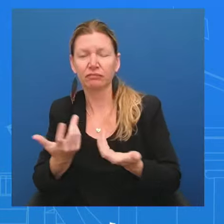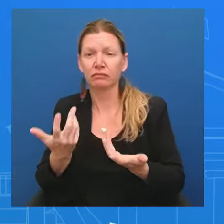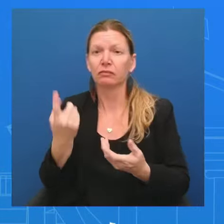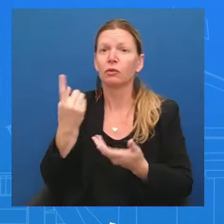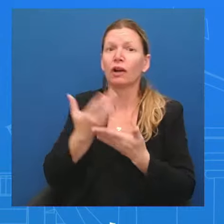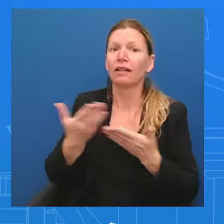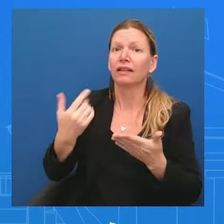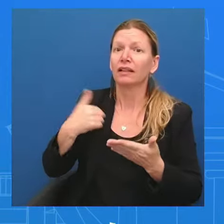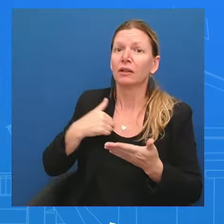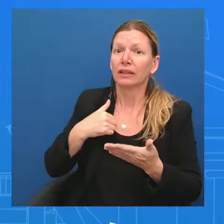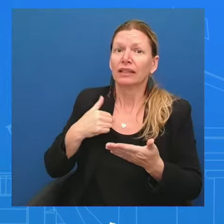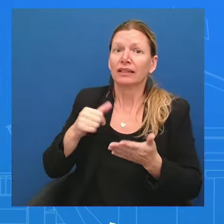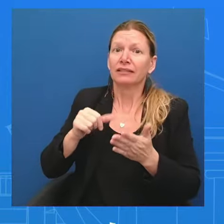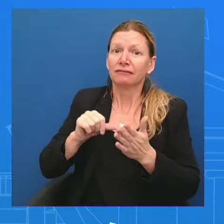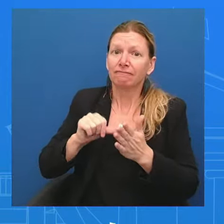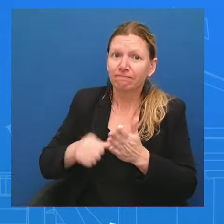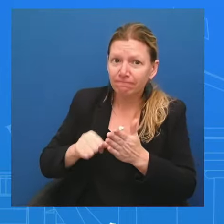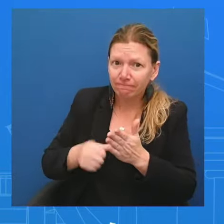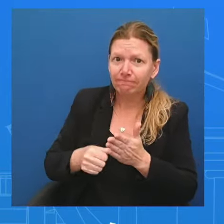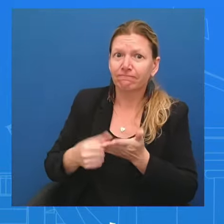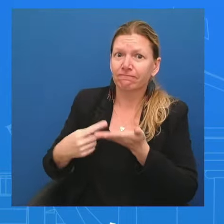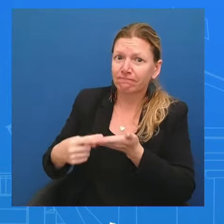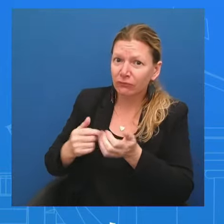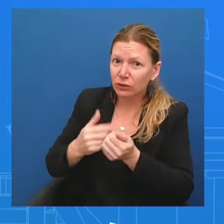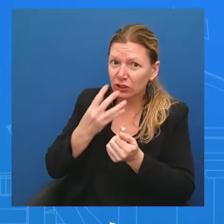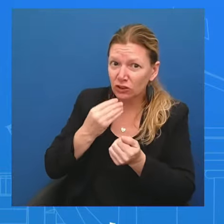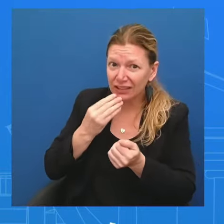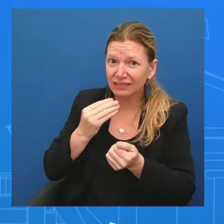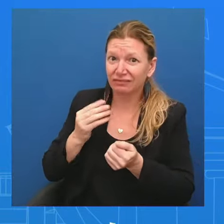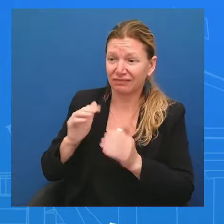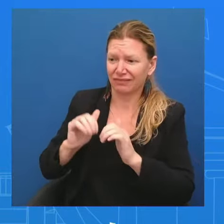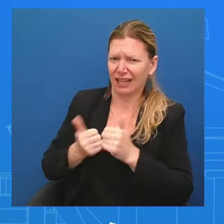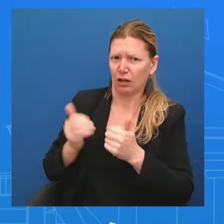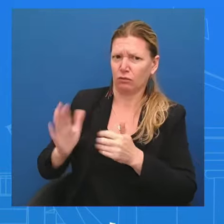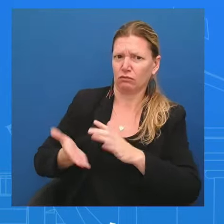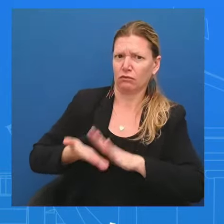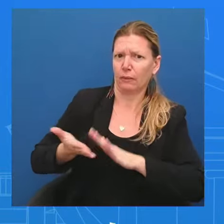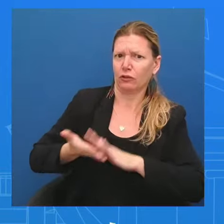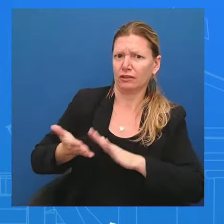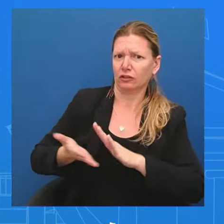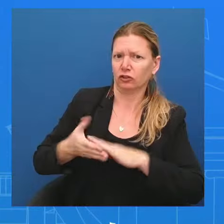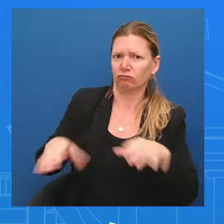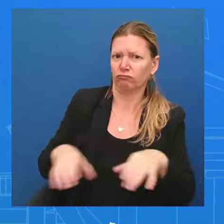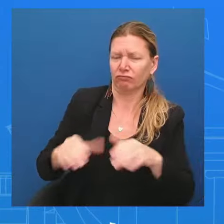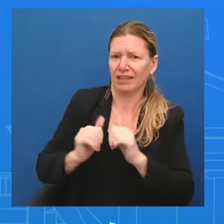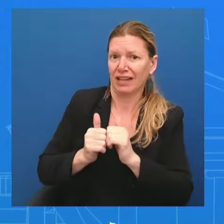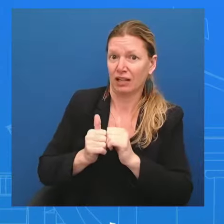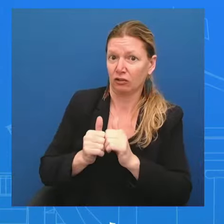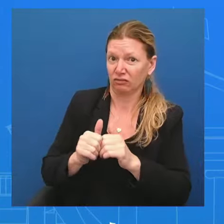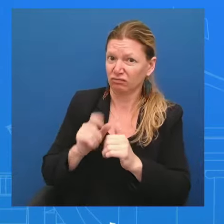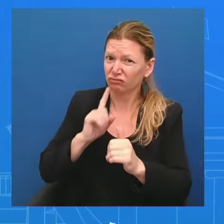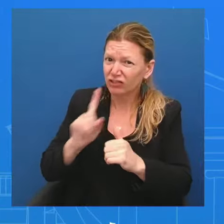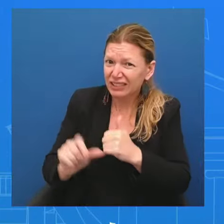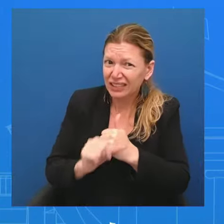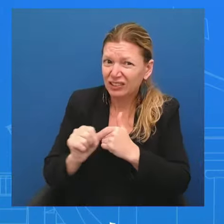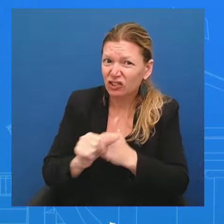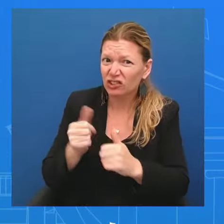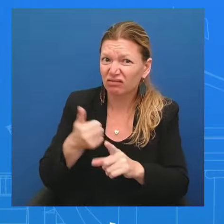are being conducted is the real danger that Israel itself could become further isolated